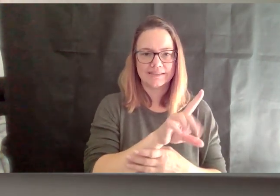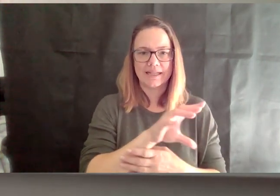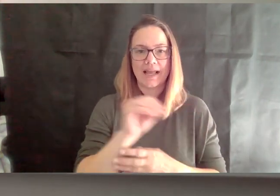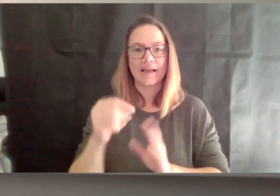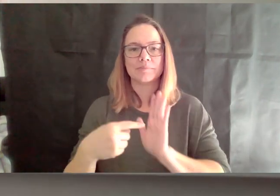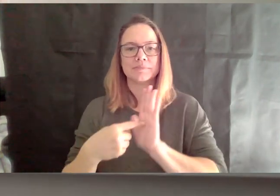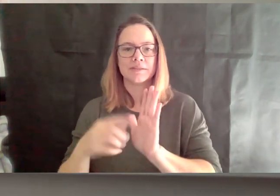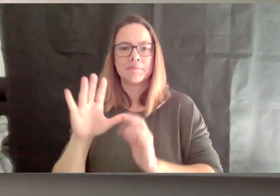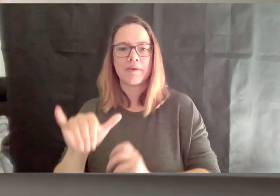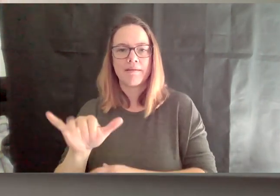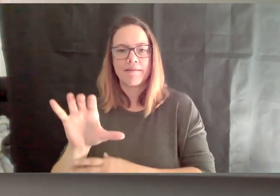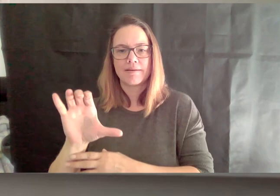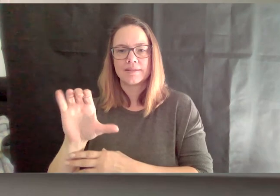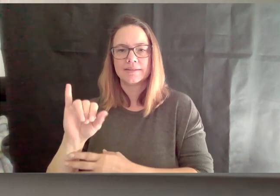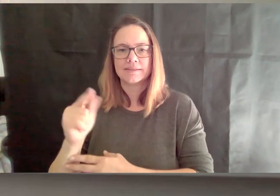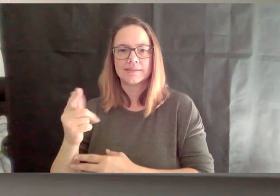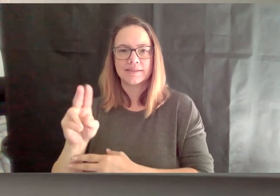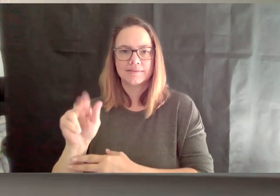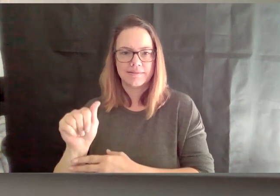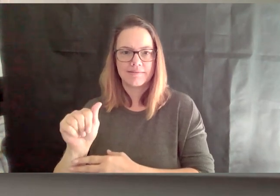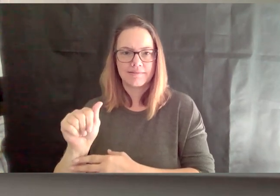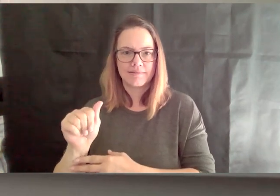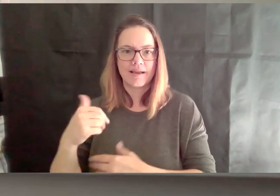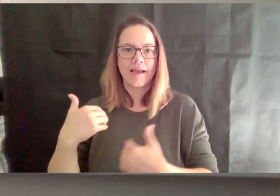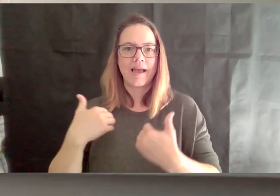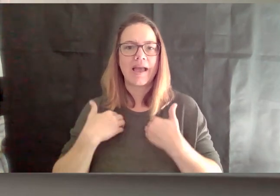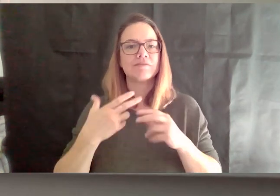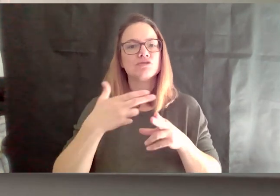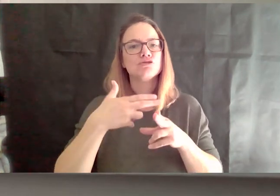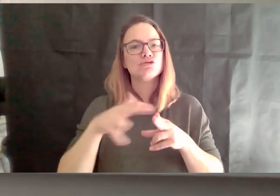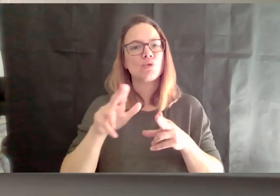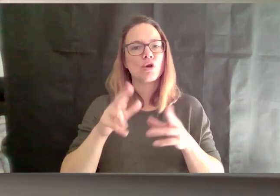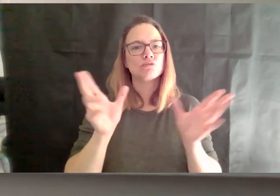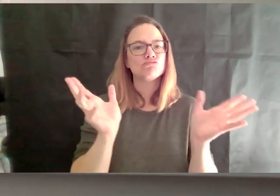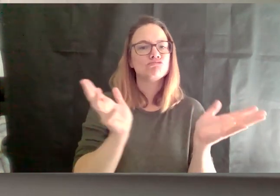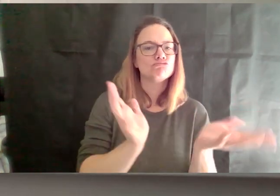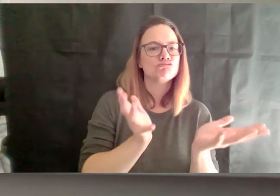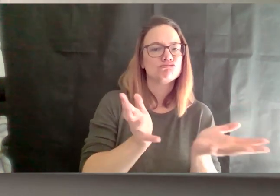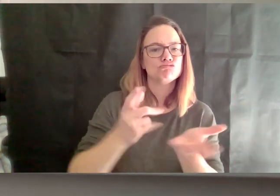Well-Being Live is a series of short virtual talks, classes, and workshops brought to you by our experts